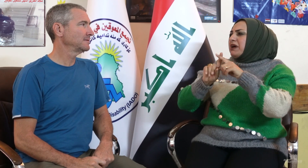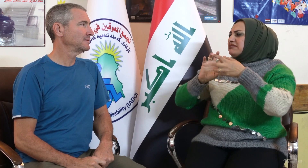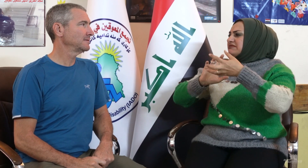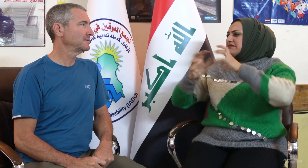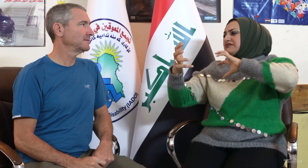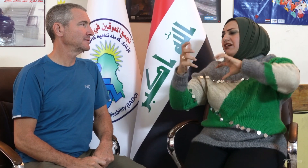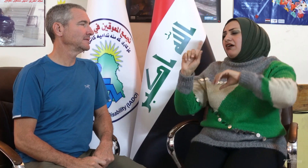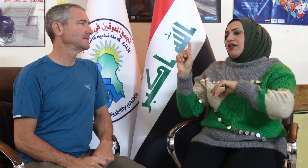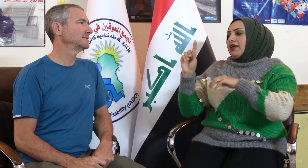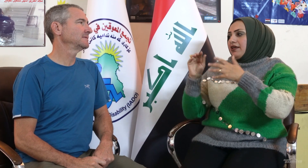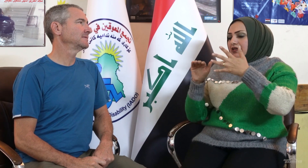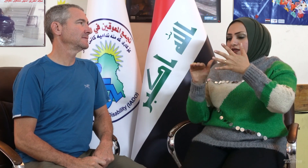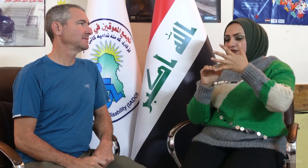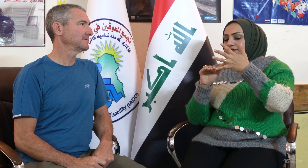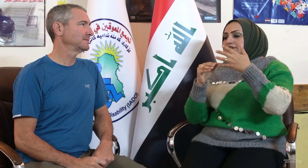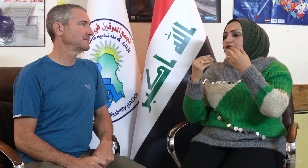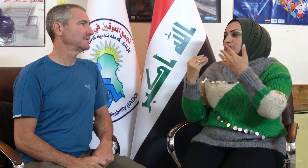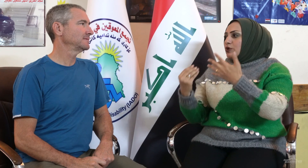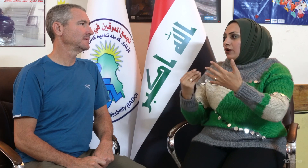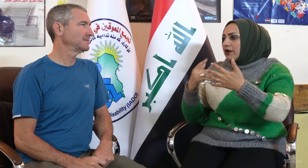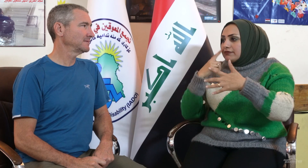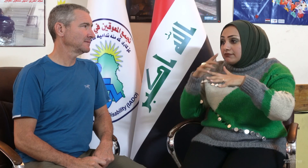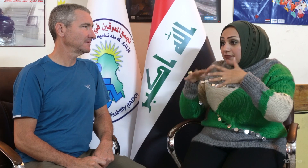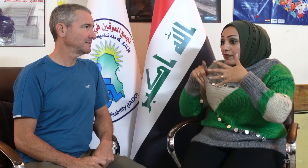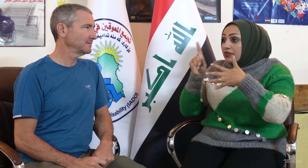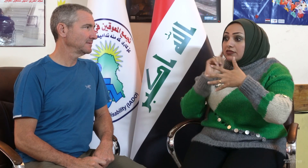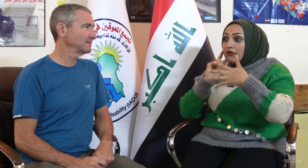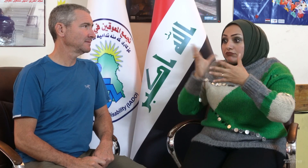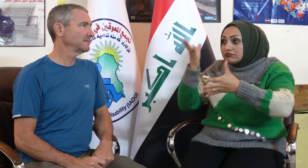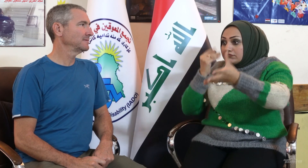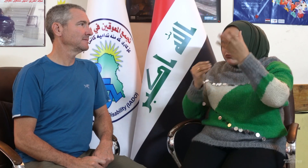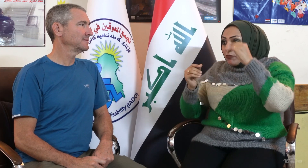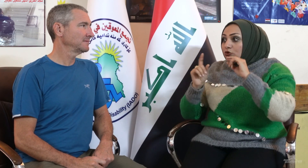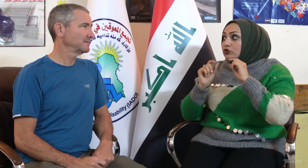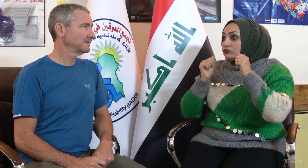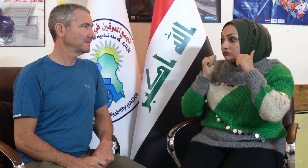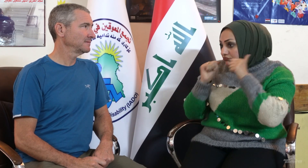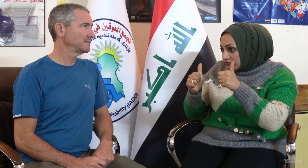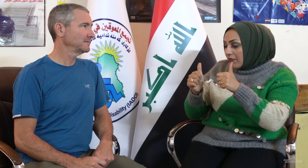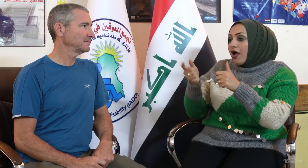to the education system too. Once Deaf students hit the benchmarks